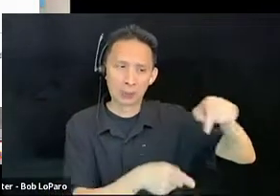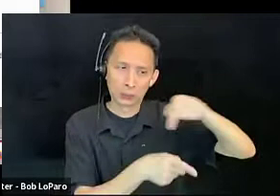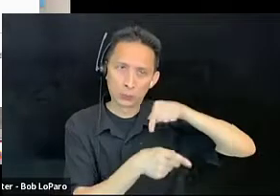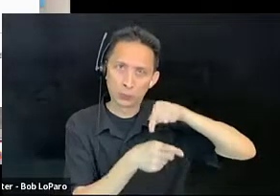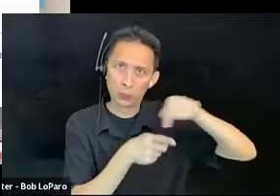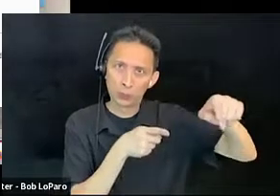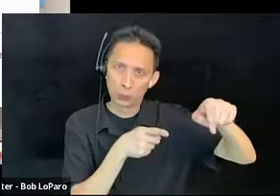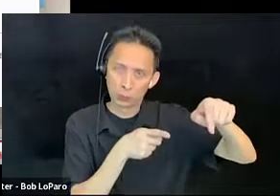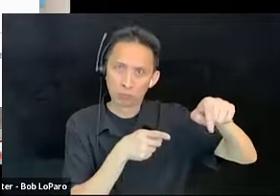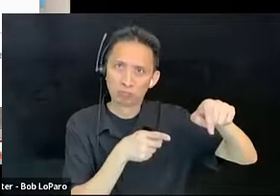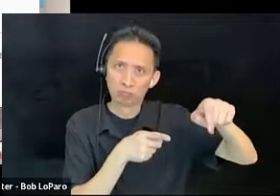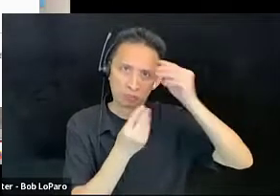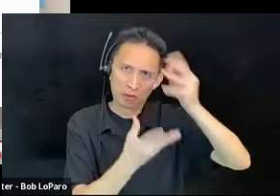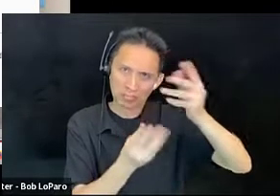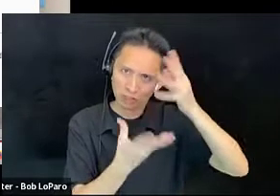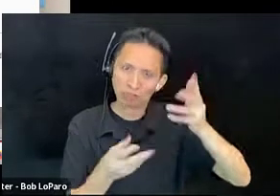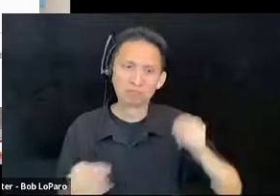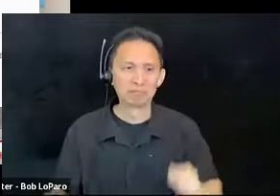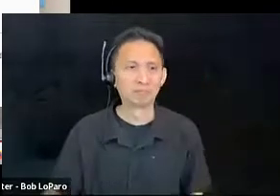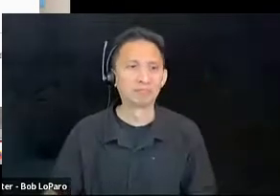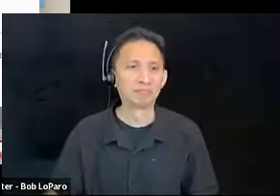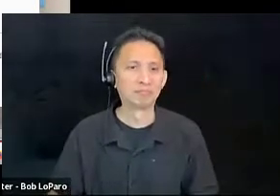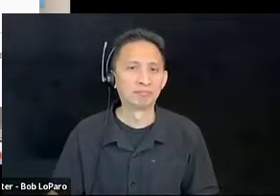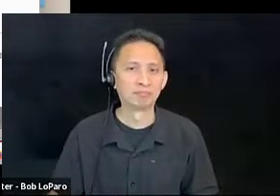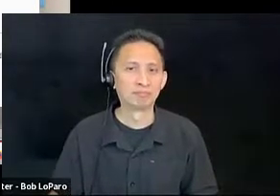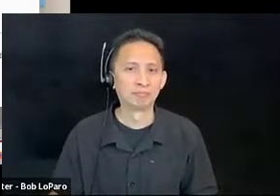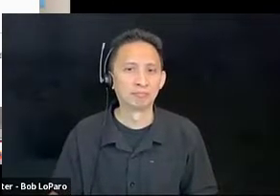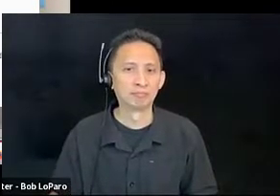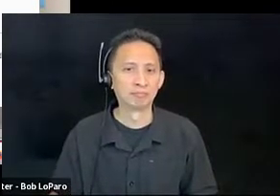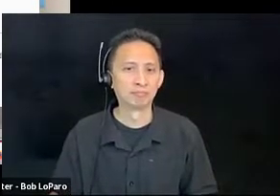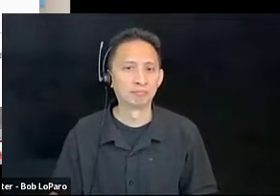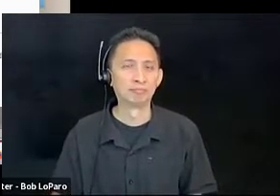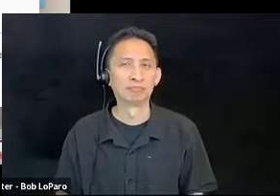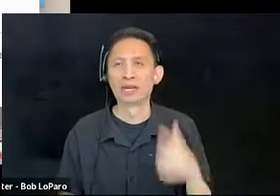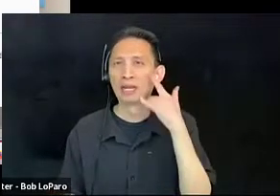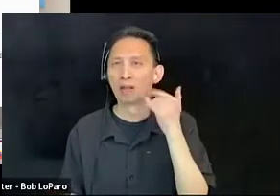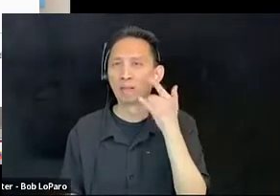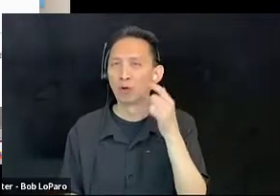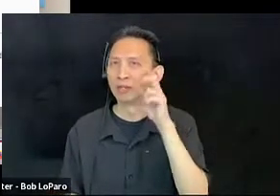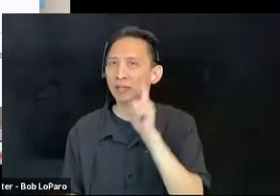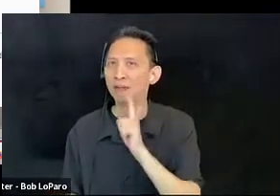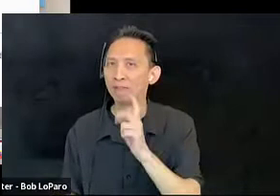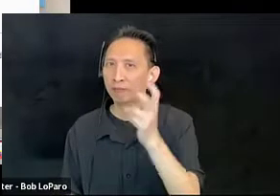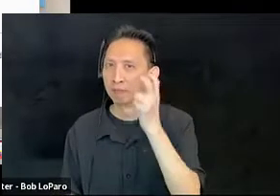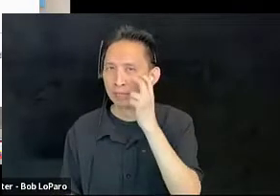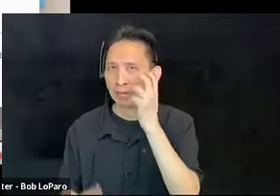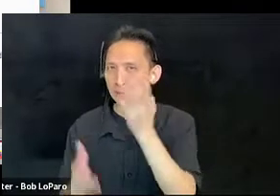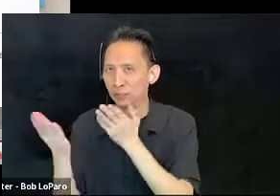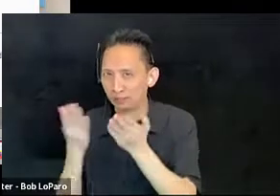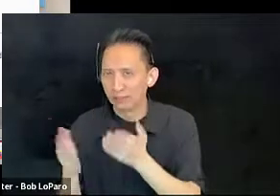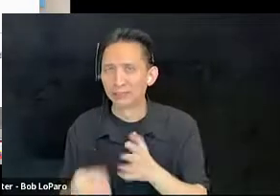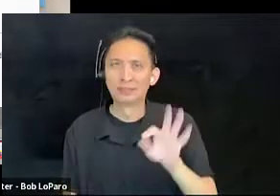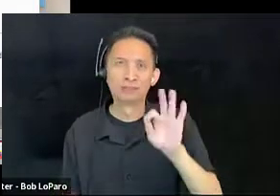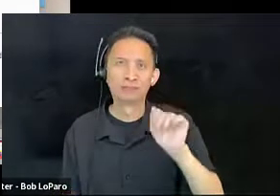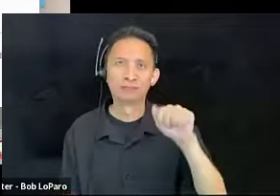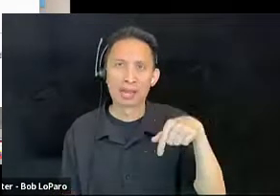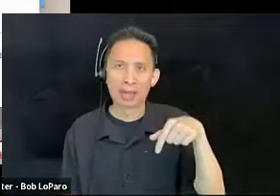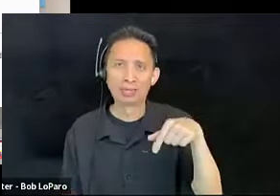right? References here, you're gonna find the links to those California Deaf Blind Services fact sheets, to the communication matrix,